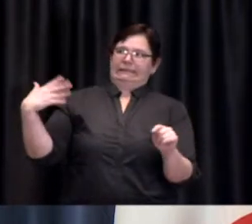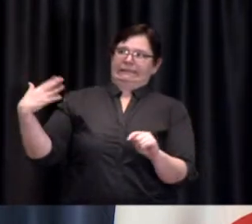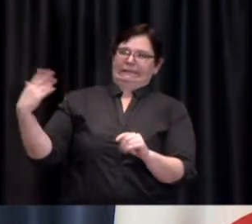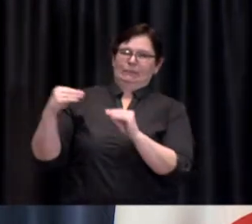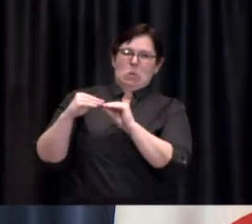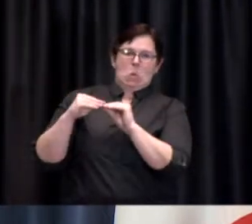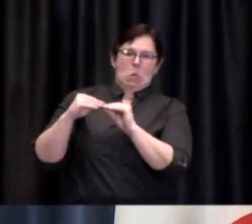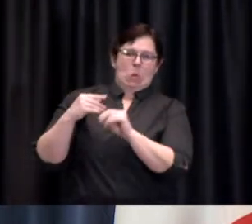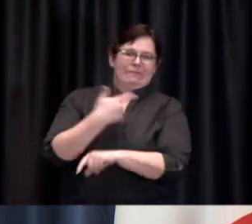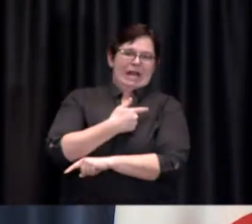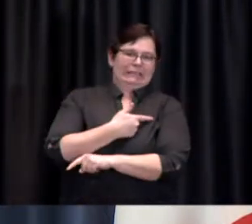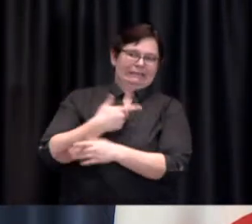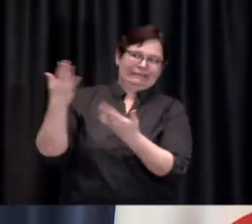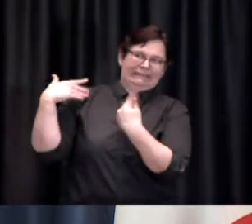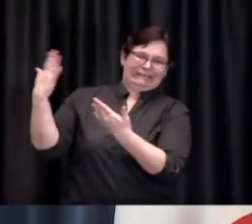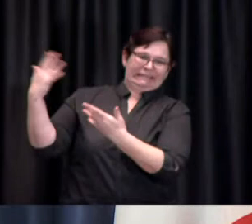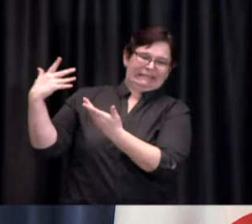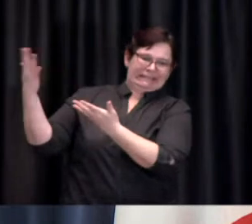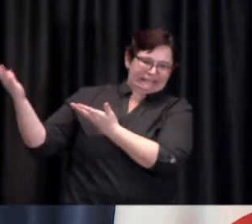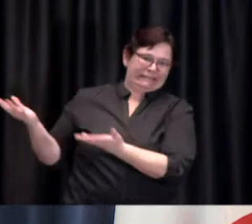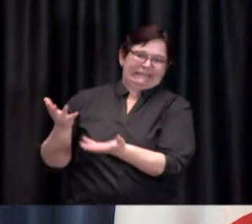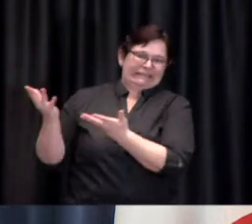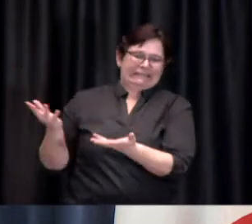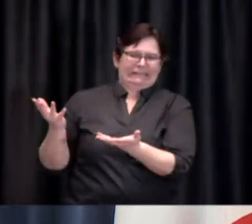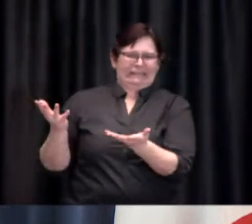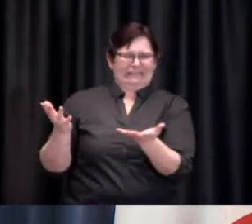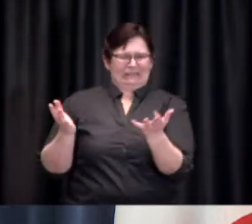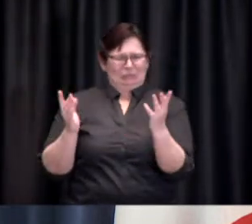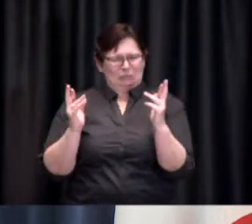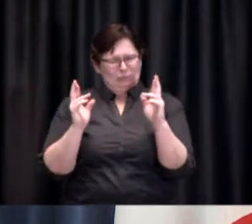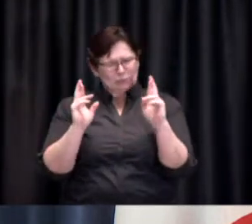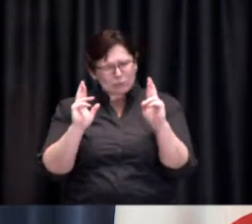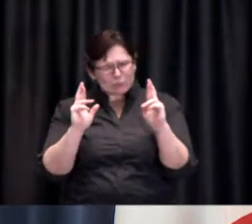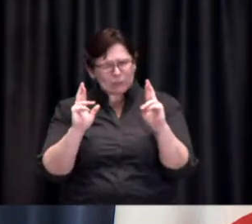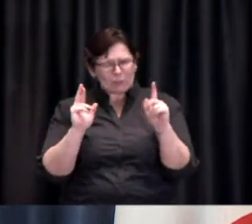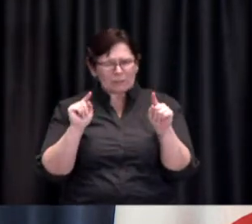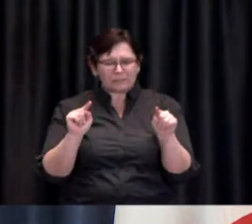the the hope is that the benefits that are being experienced now within the long-term